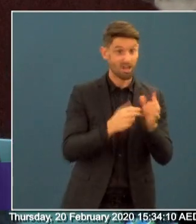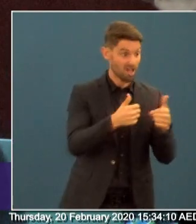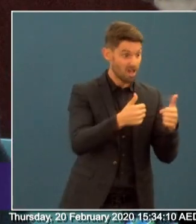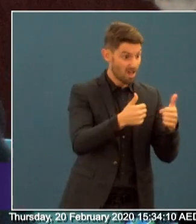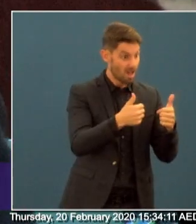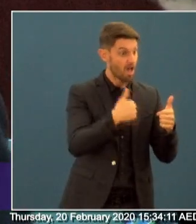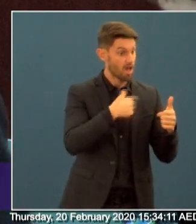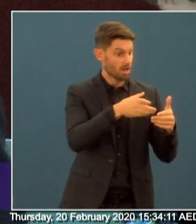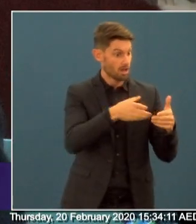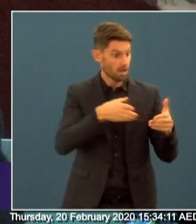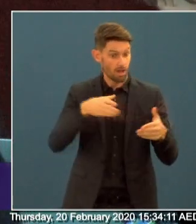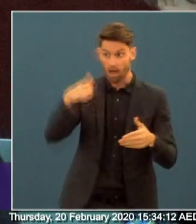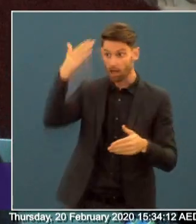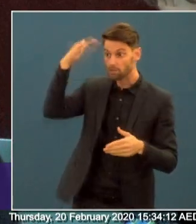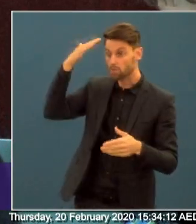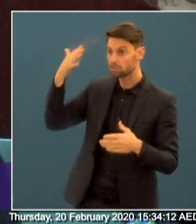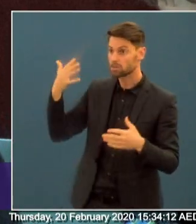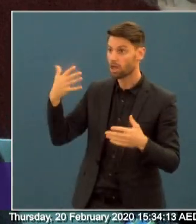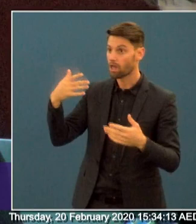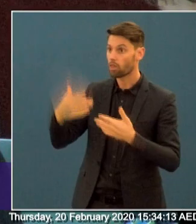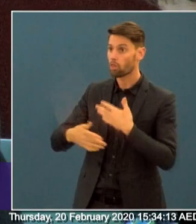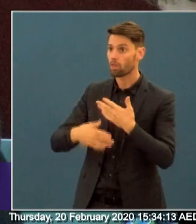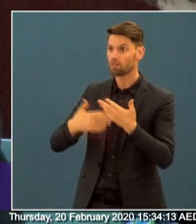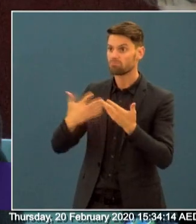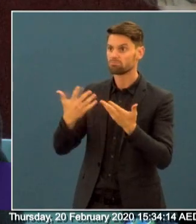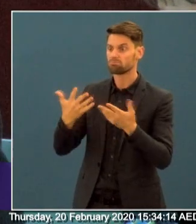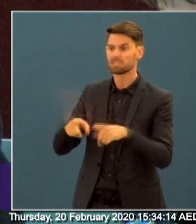And you consider that it's likely that the young —